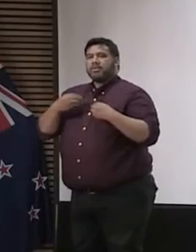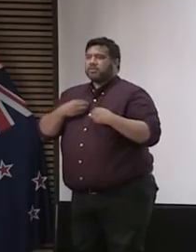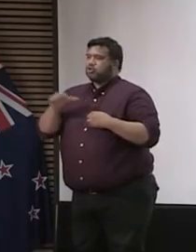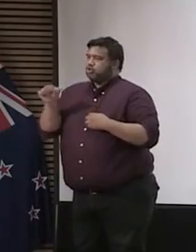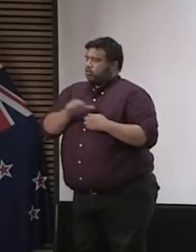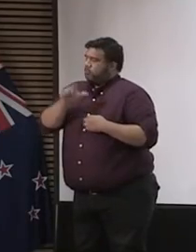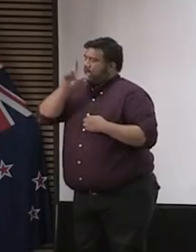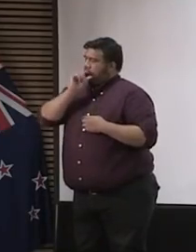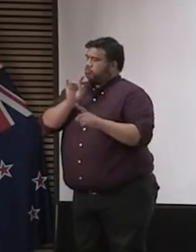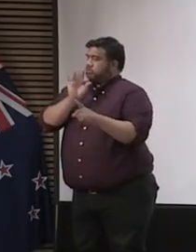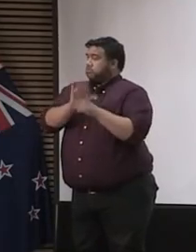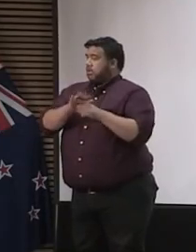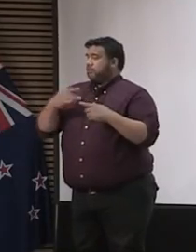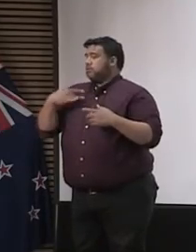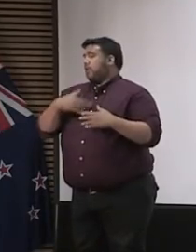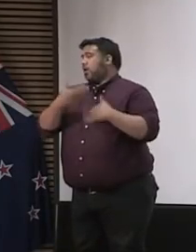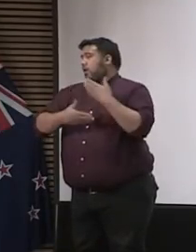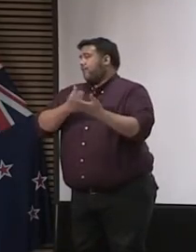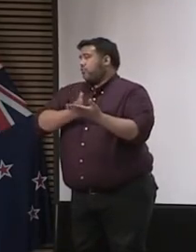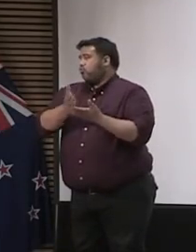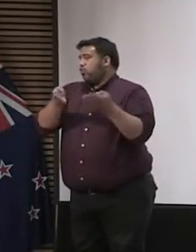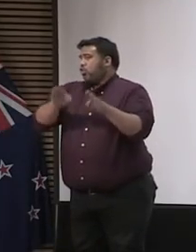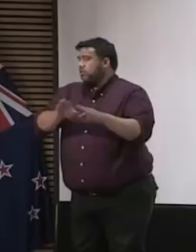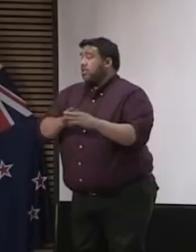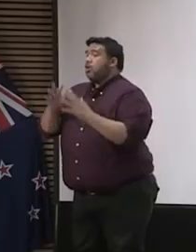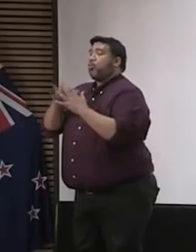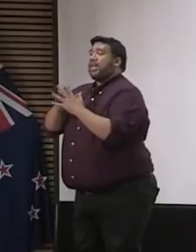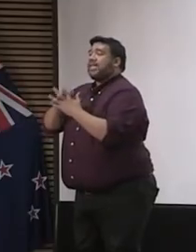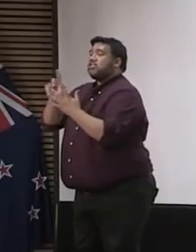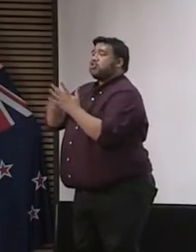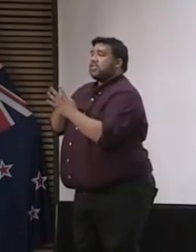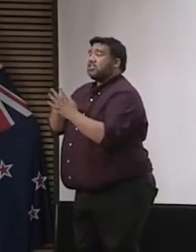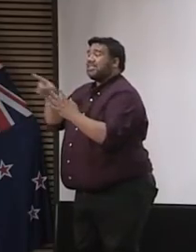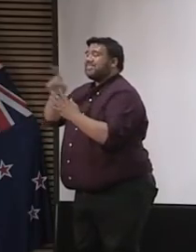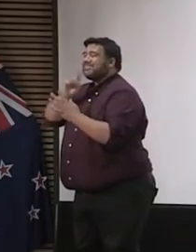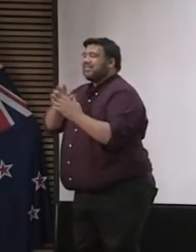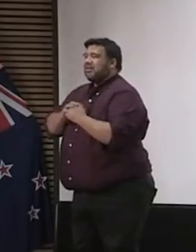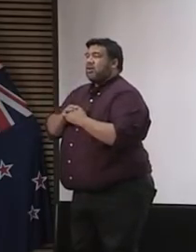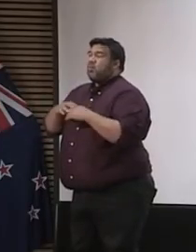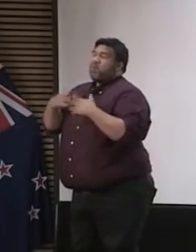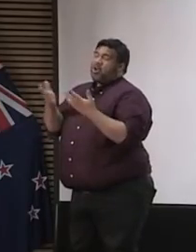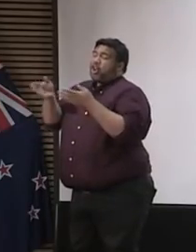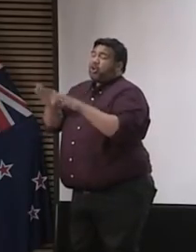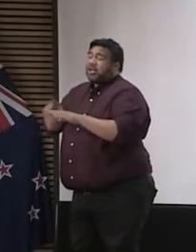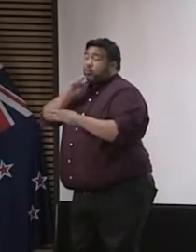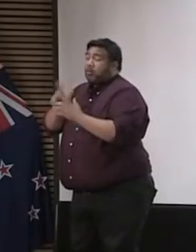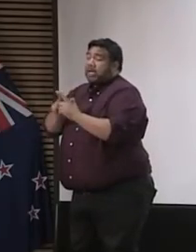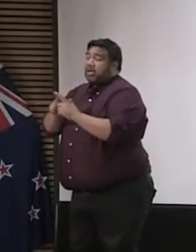nobody will have anygreat loss in terms of thelockdown and everybody will befine for another week.